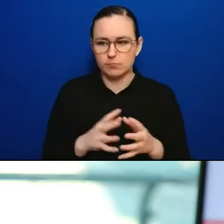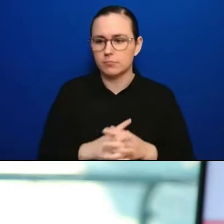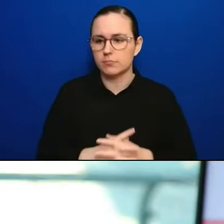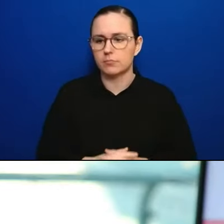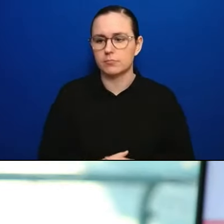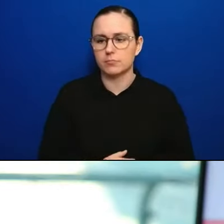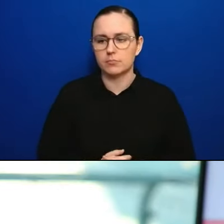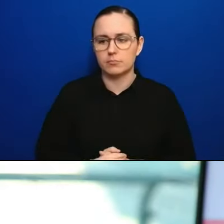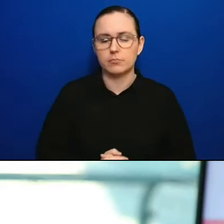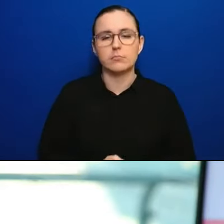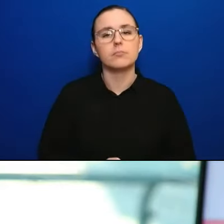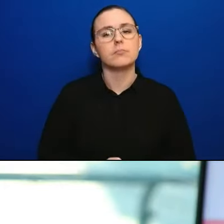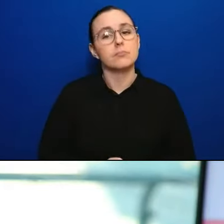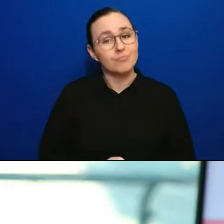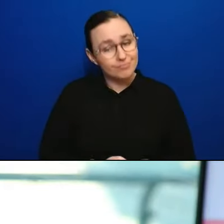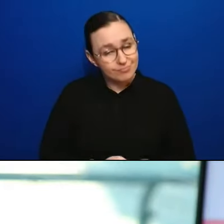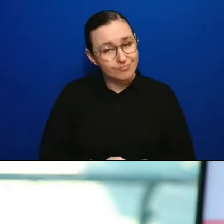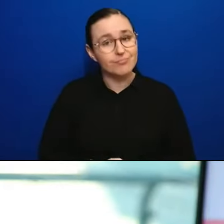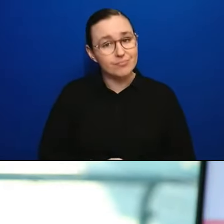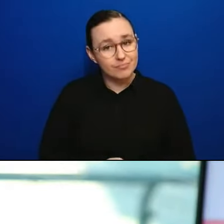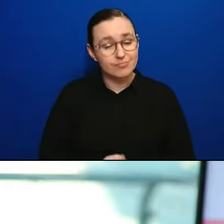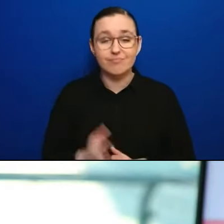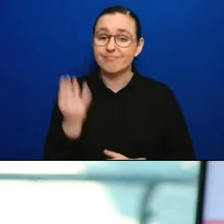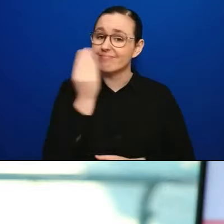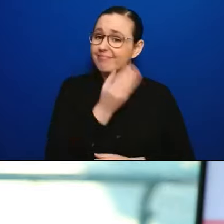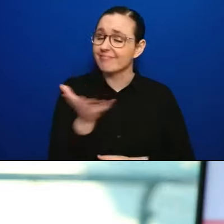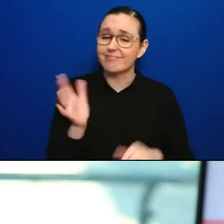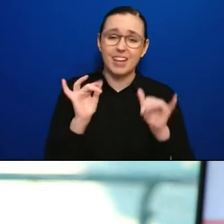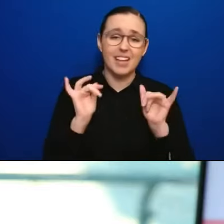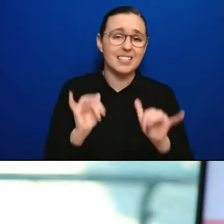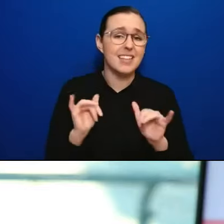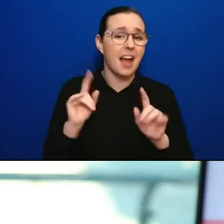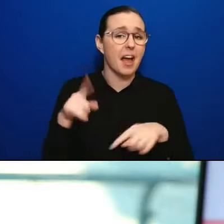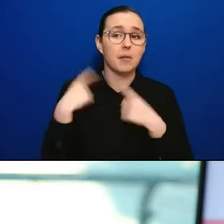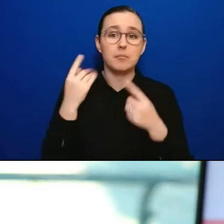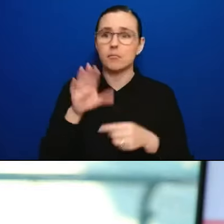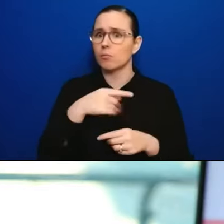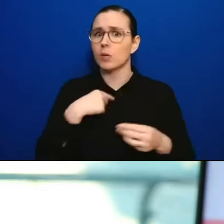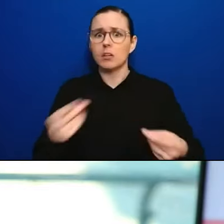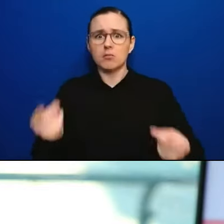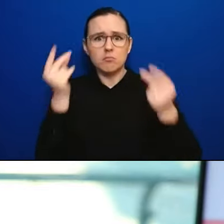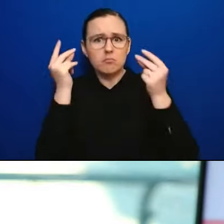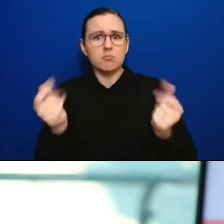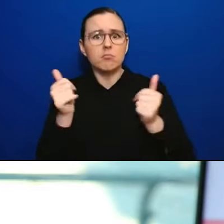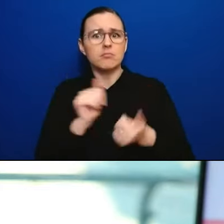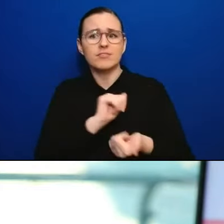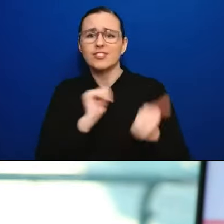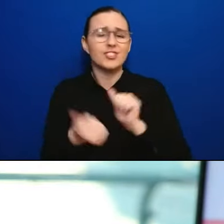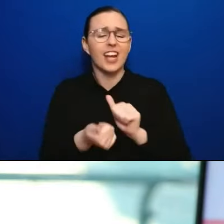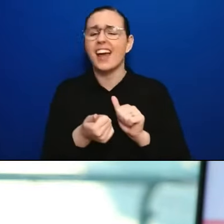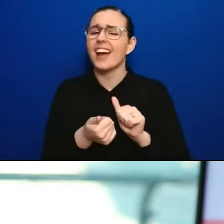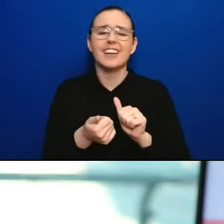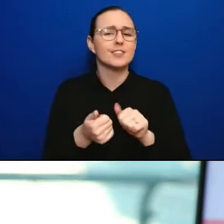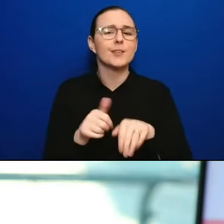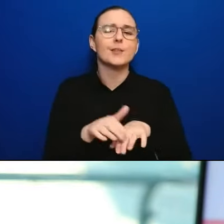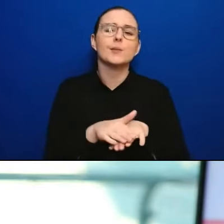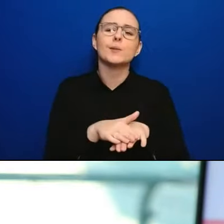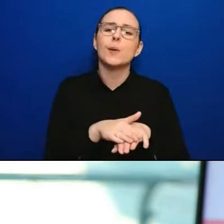this phase by that time. As we have done previously, it will not be a flick of the